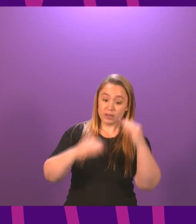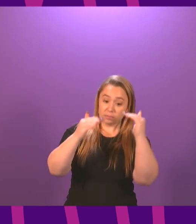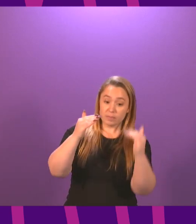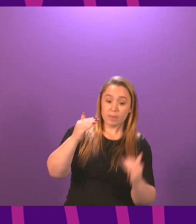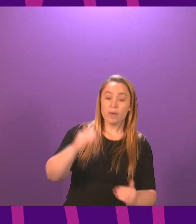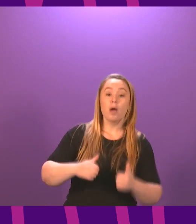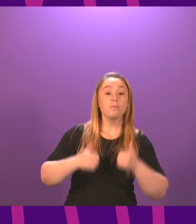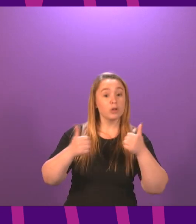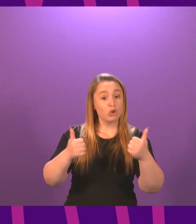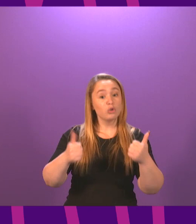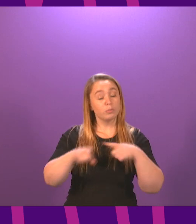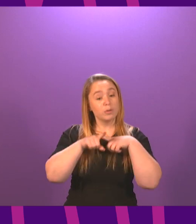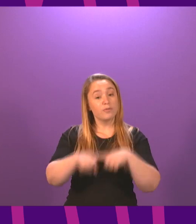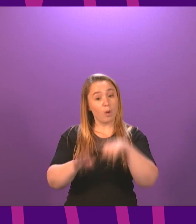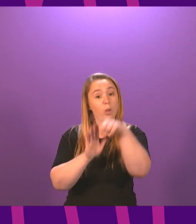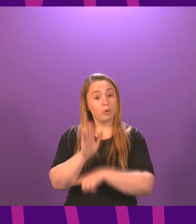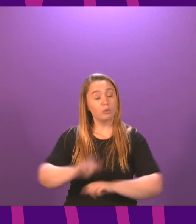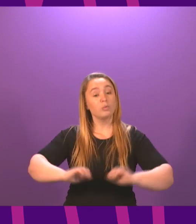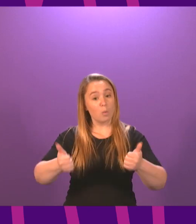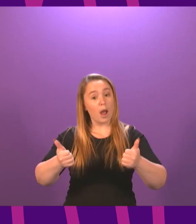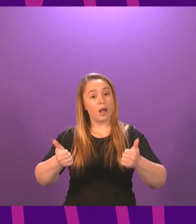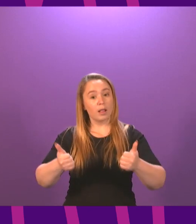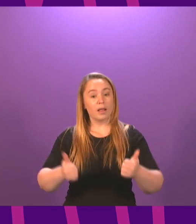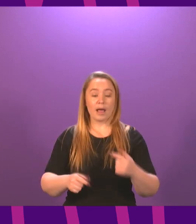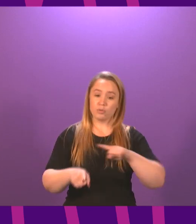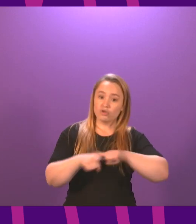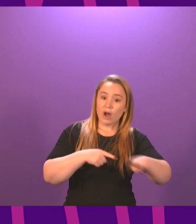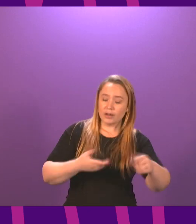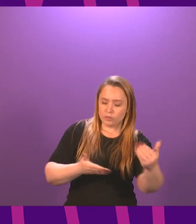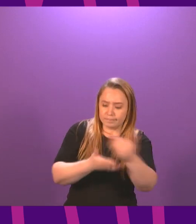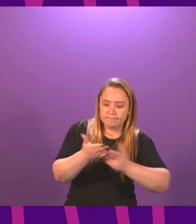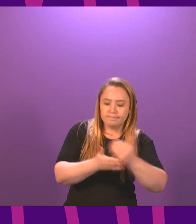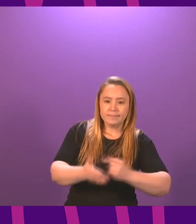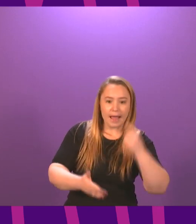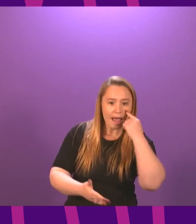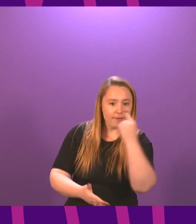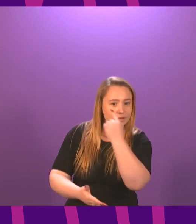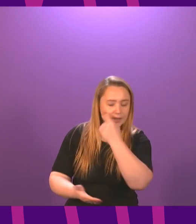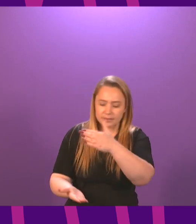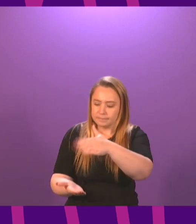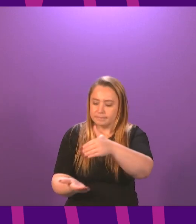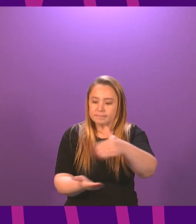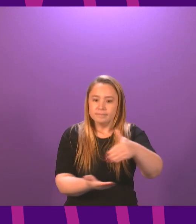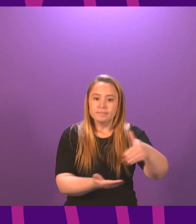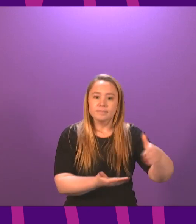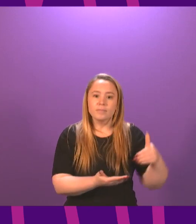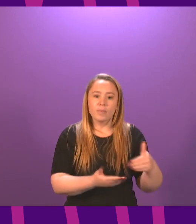is good and strong. Where we can, we gather data on compliance. For example, in relation